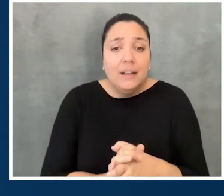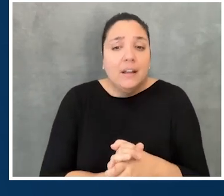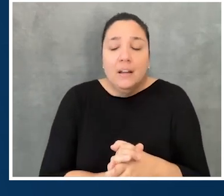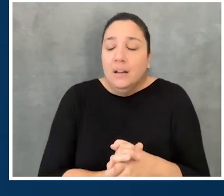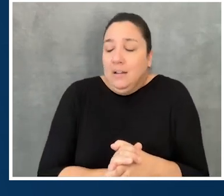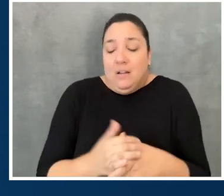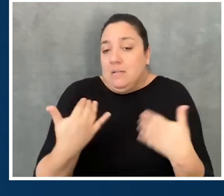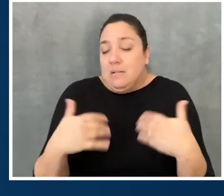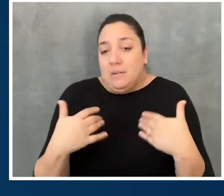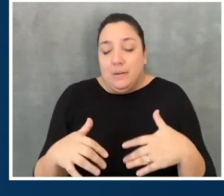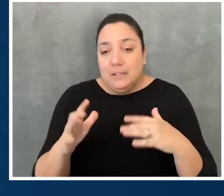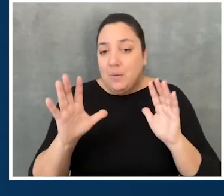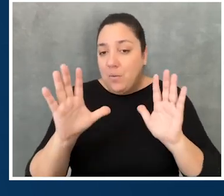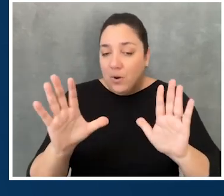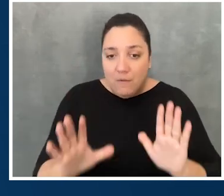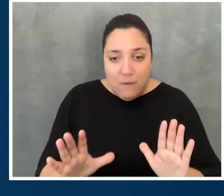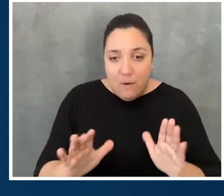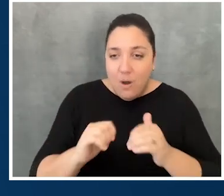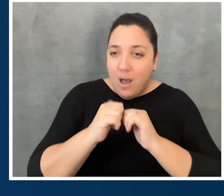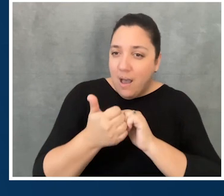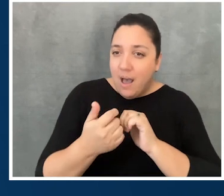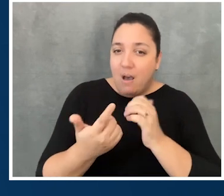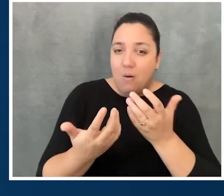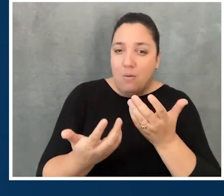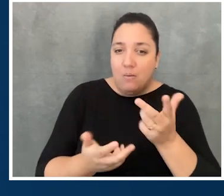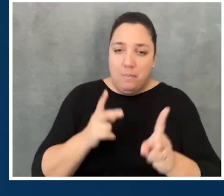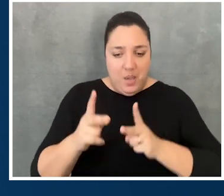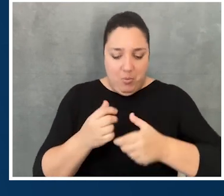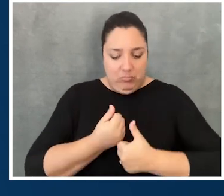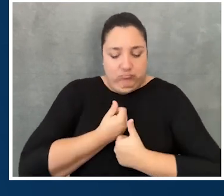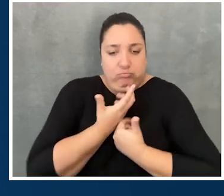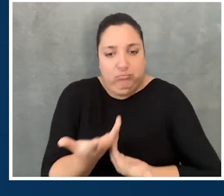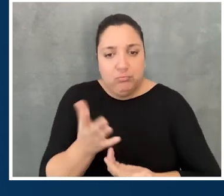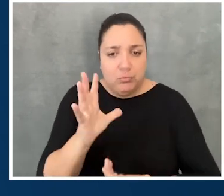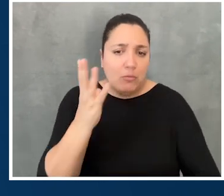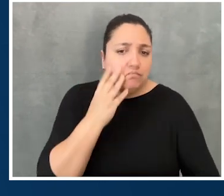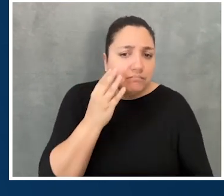What an extraordinary way to have people really tell their story in the way they want to.